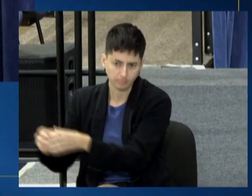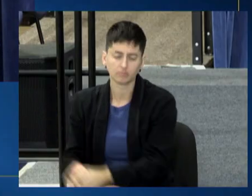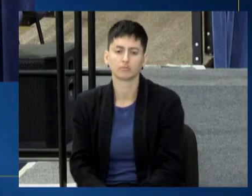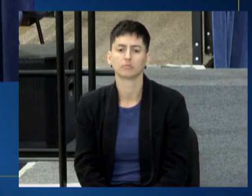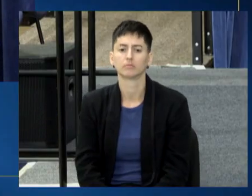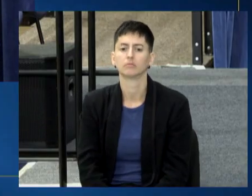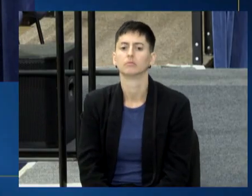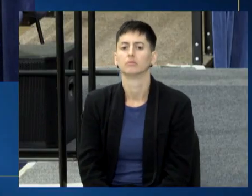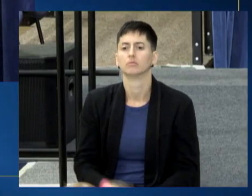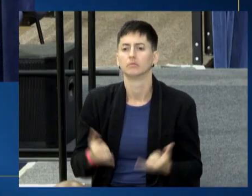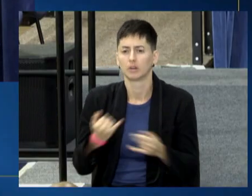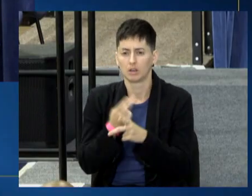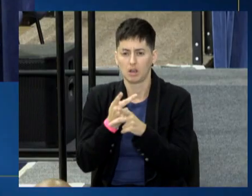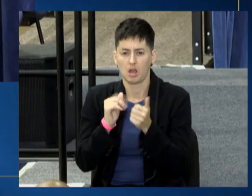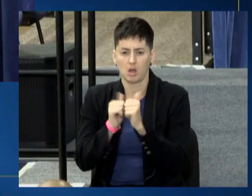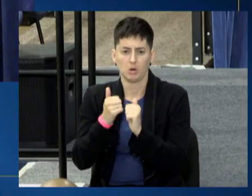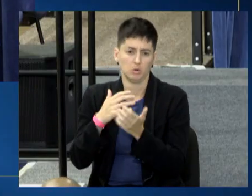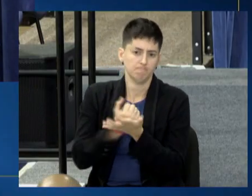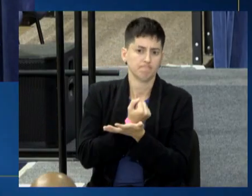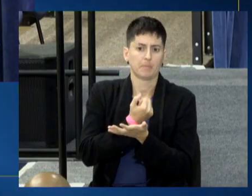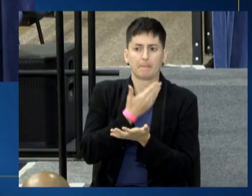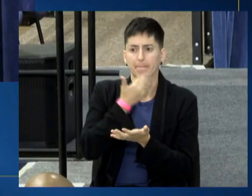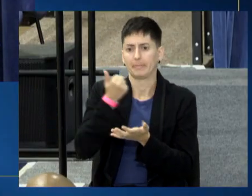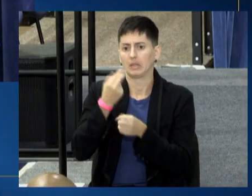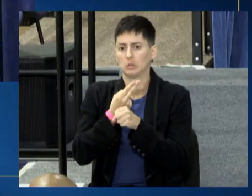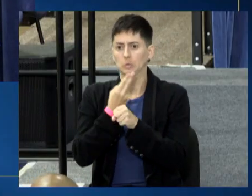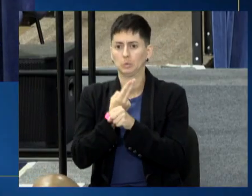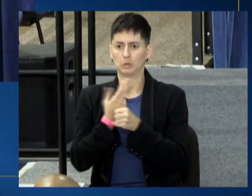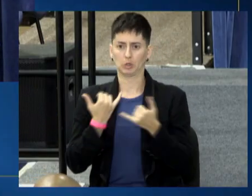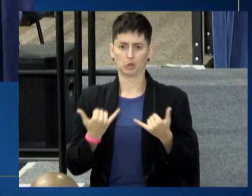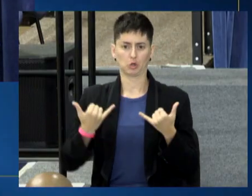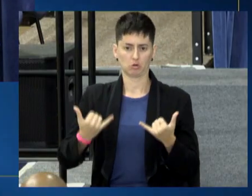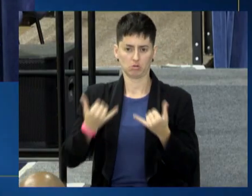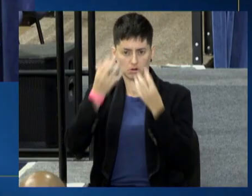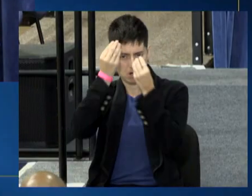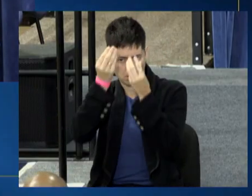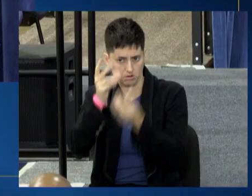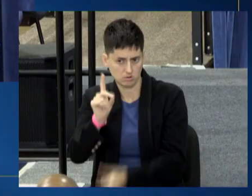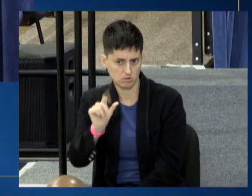what we have now, what we need is high-quality evidence, and we need a lot of it. And it is not